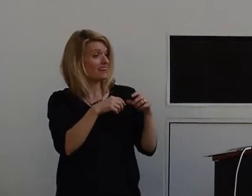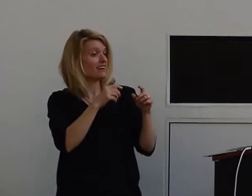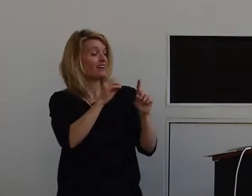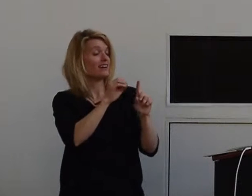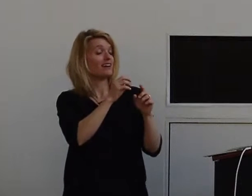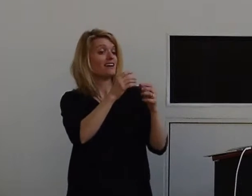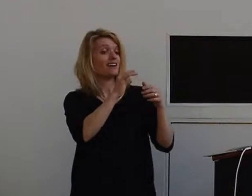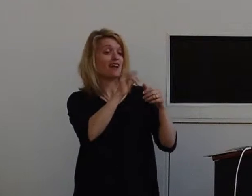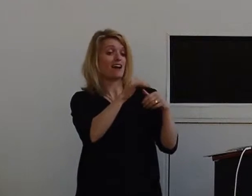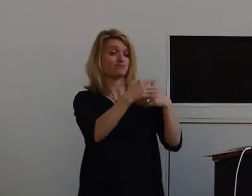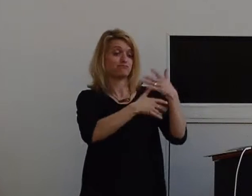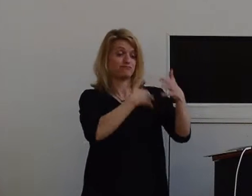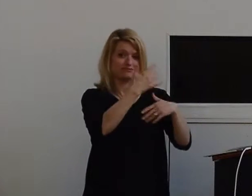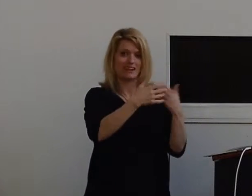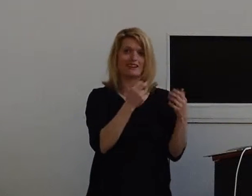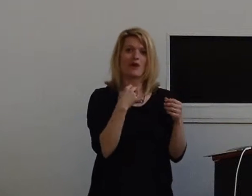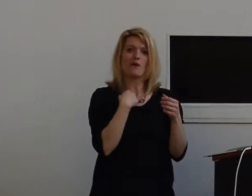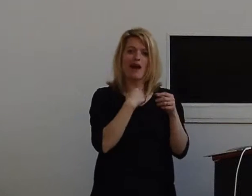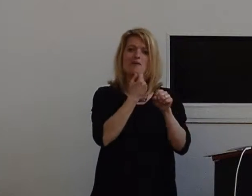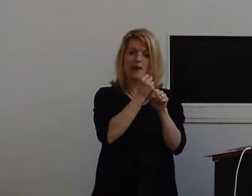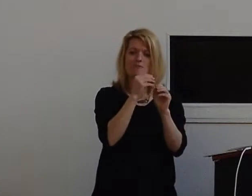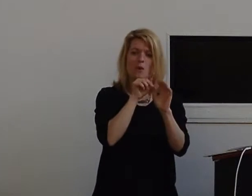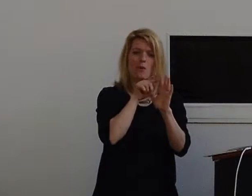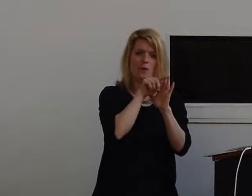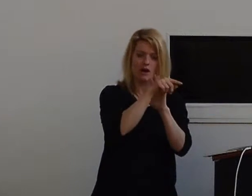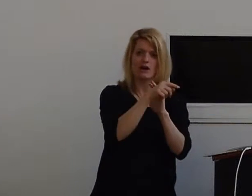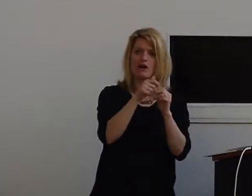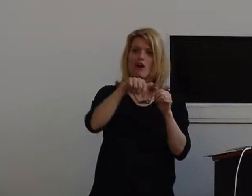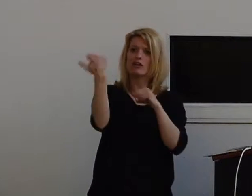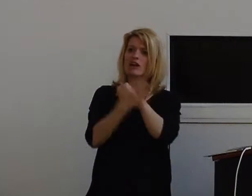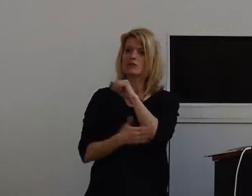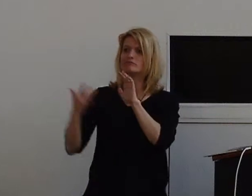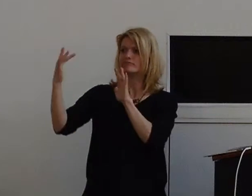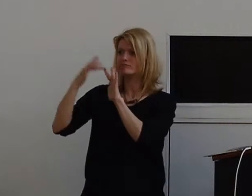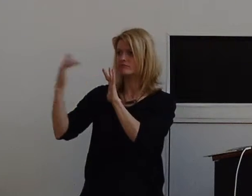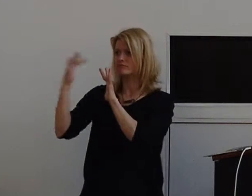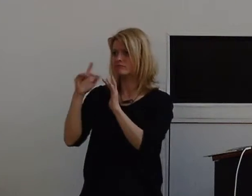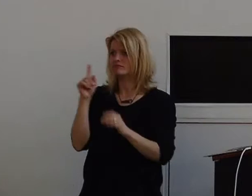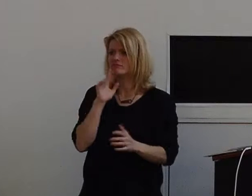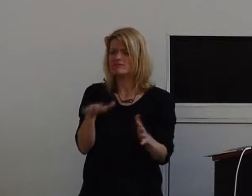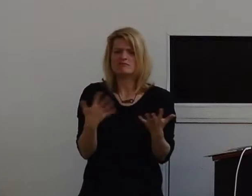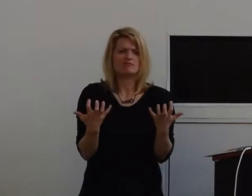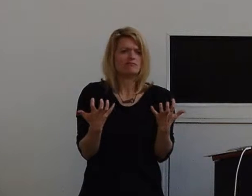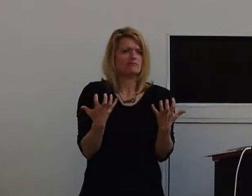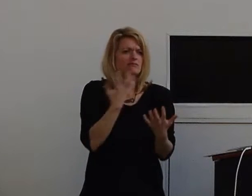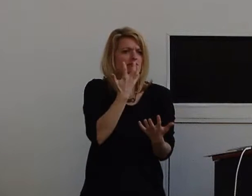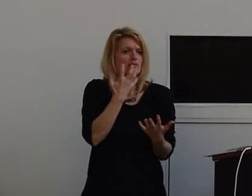we generated interest. Other countries contacted us. They wanted the same platform,